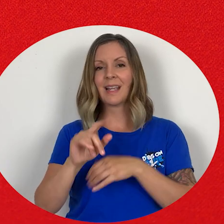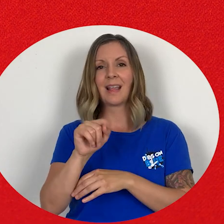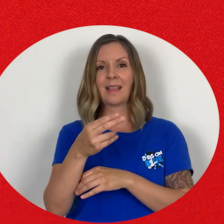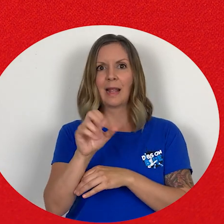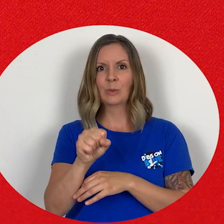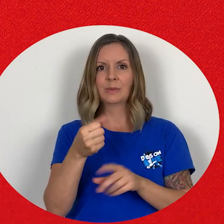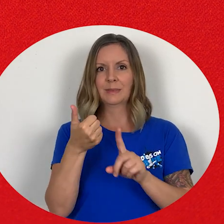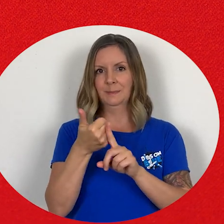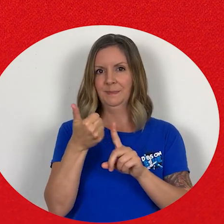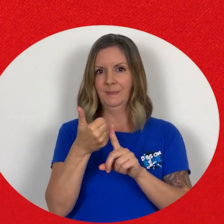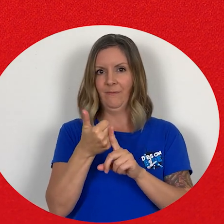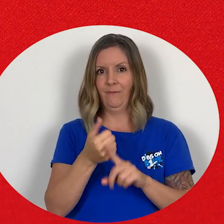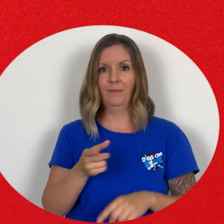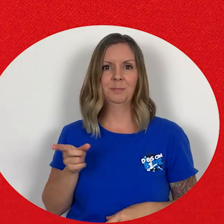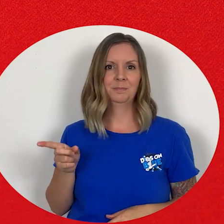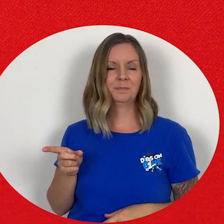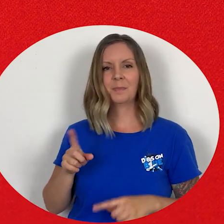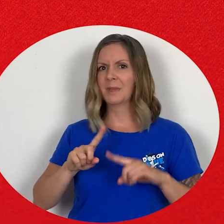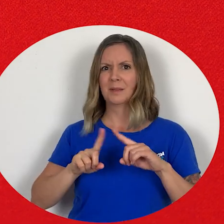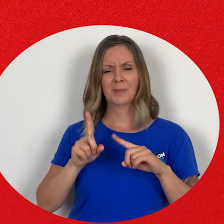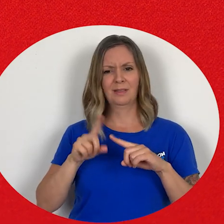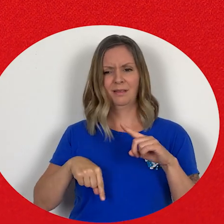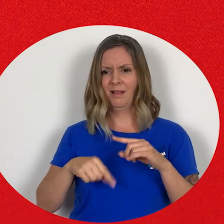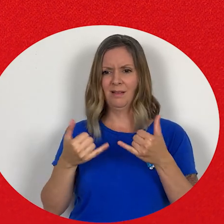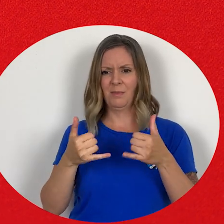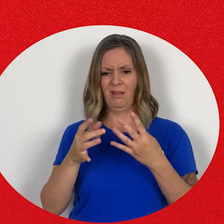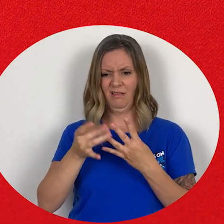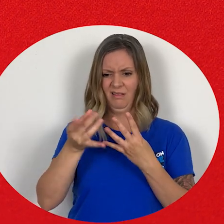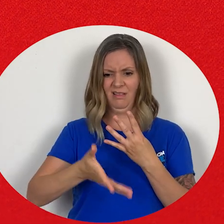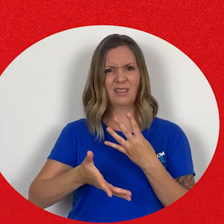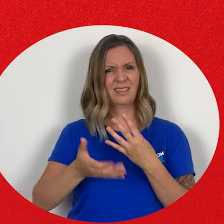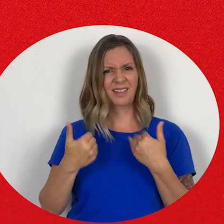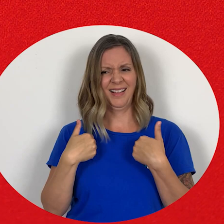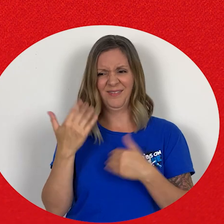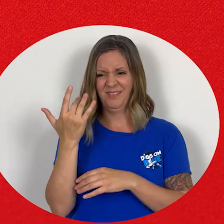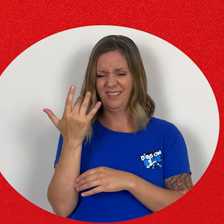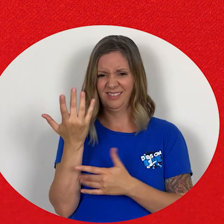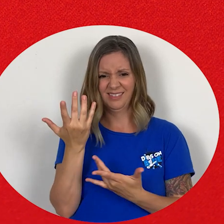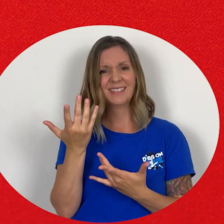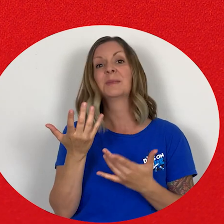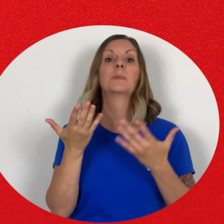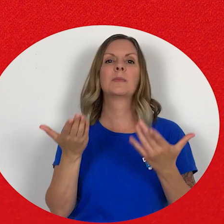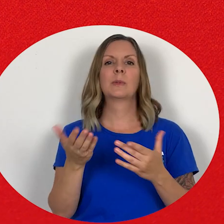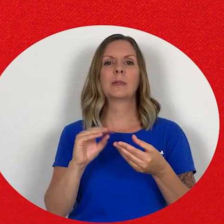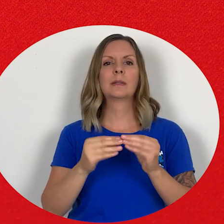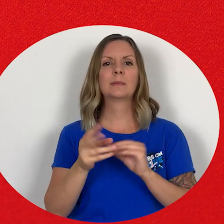card says it cannot be played. So what’s the point of it? Well, Thanos is a value 7,